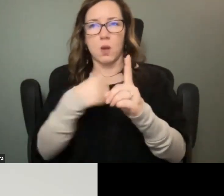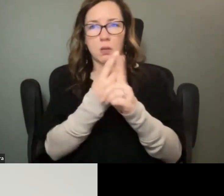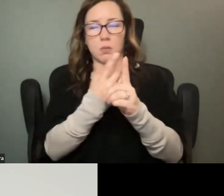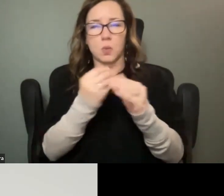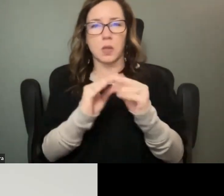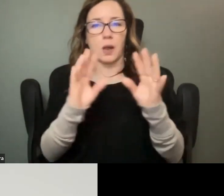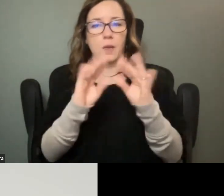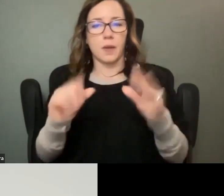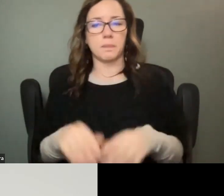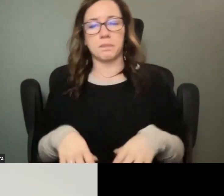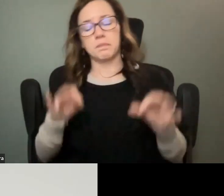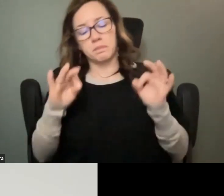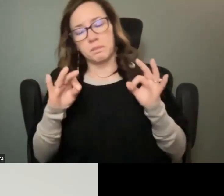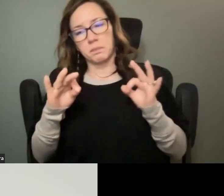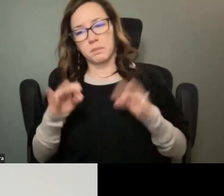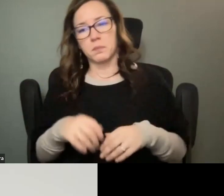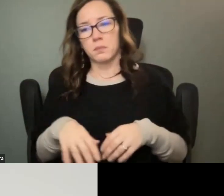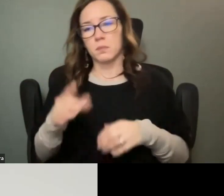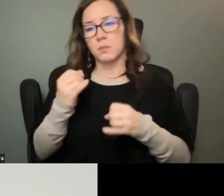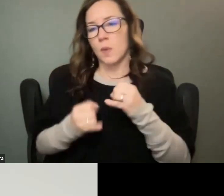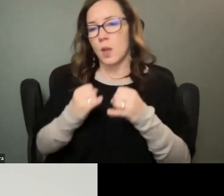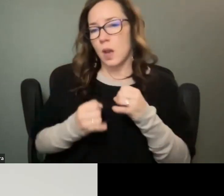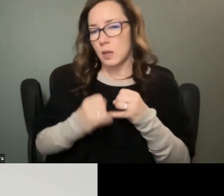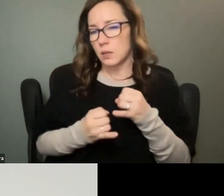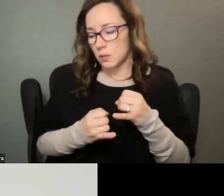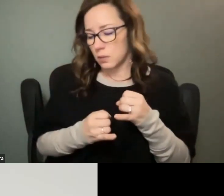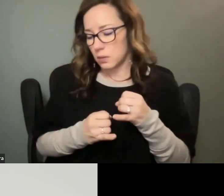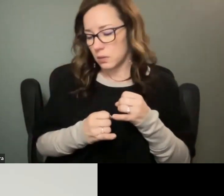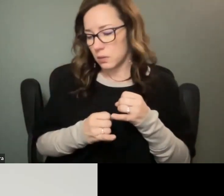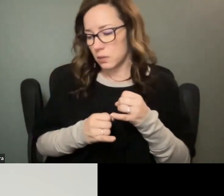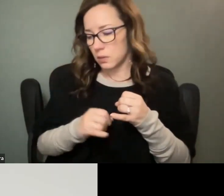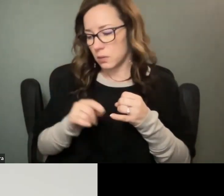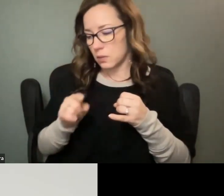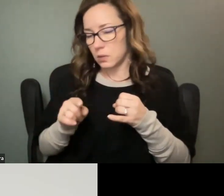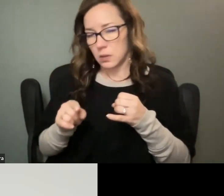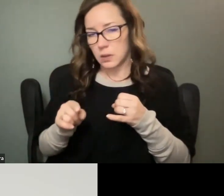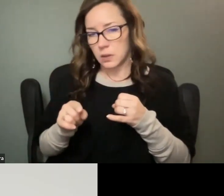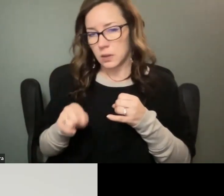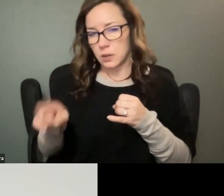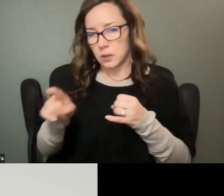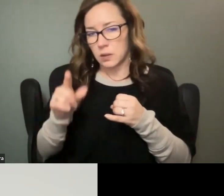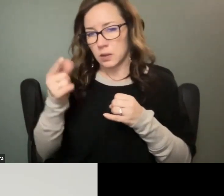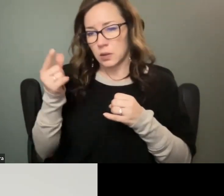perfect perfect and the last question I had was EZgrants because I understood